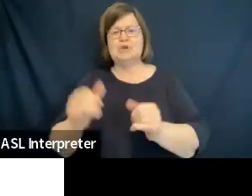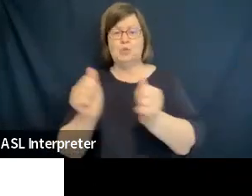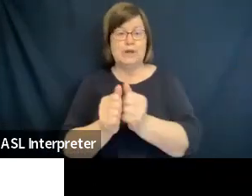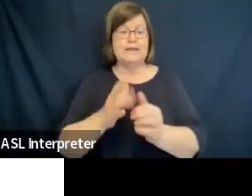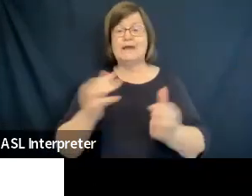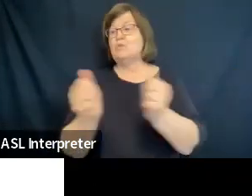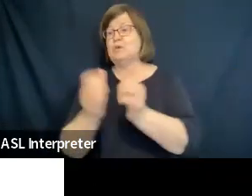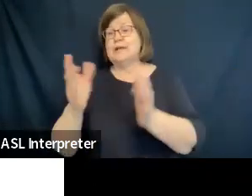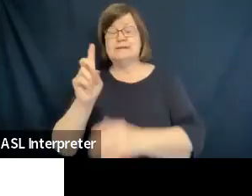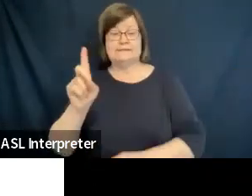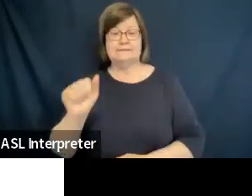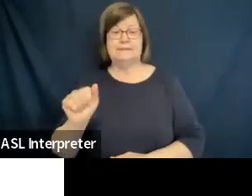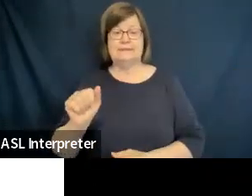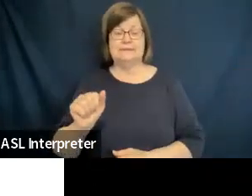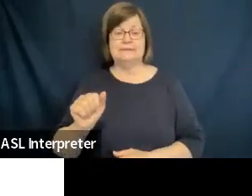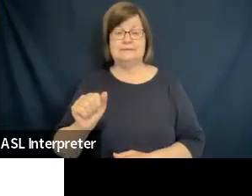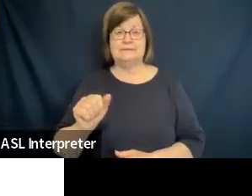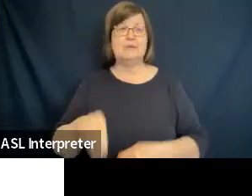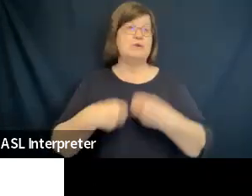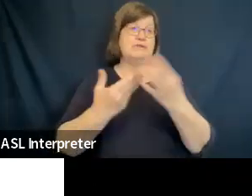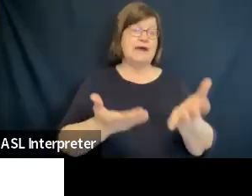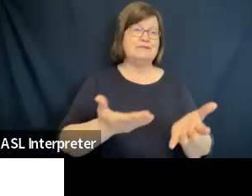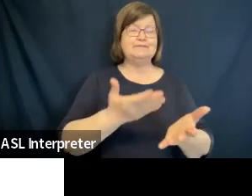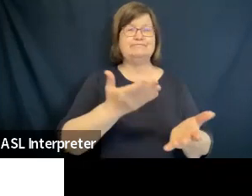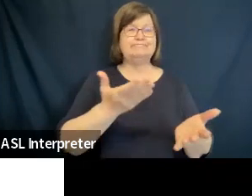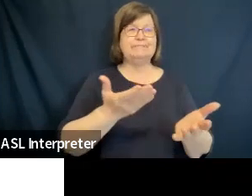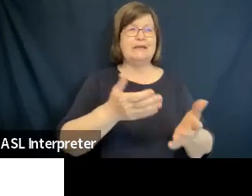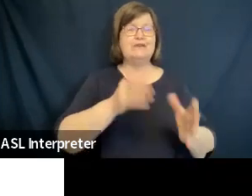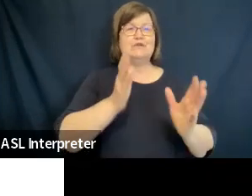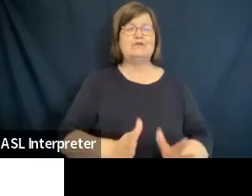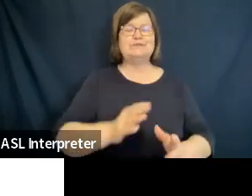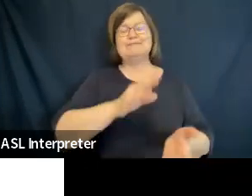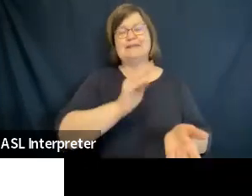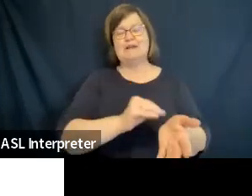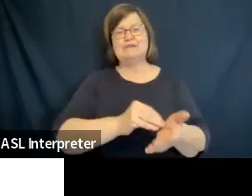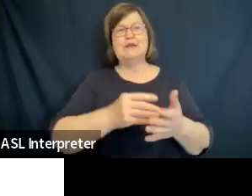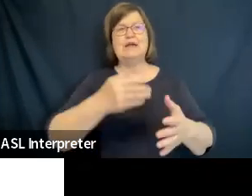disabilities. Providers engage in effective communication with people with disabilities